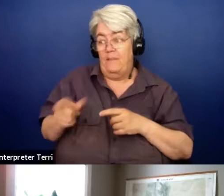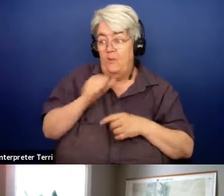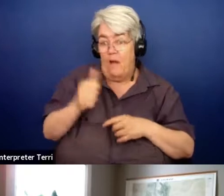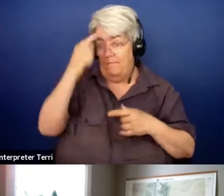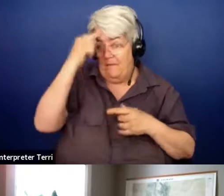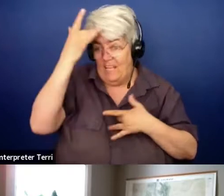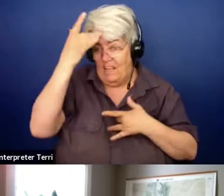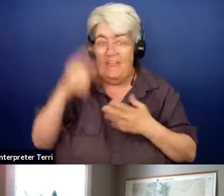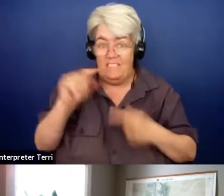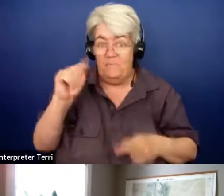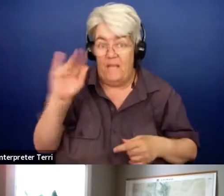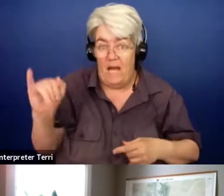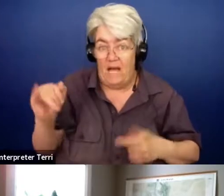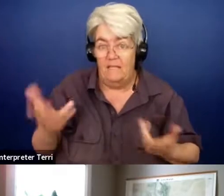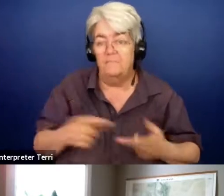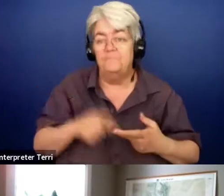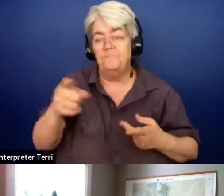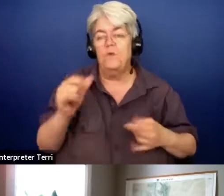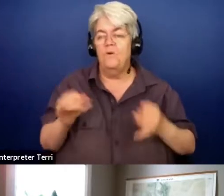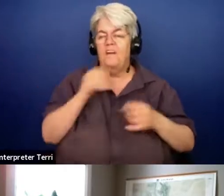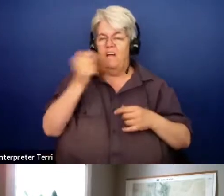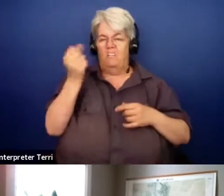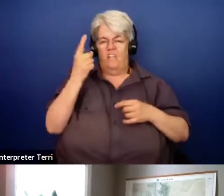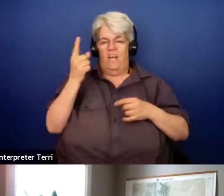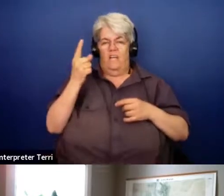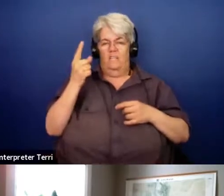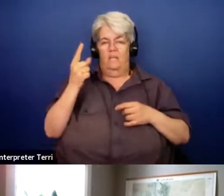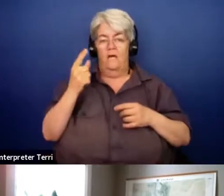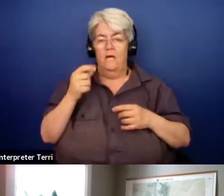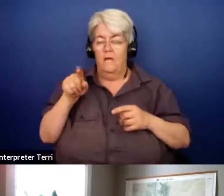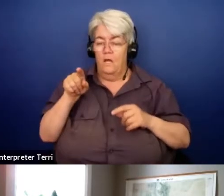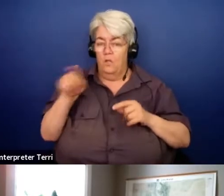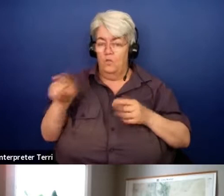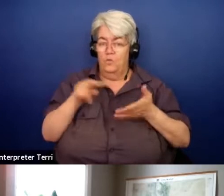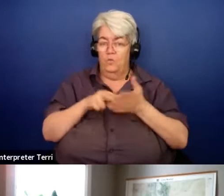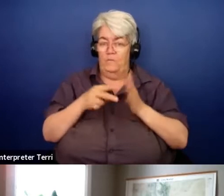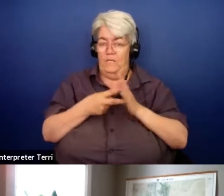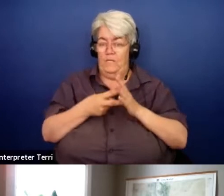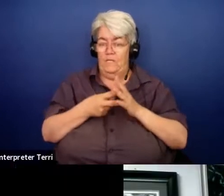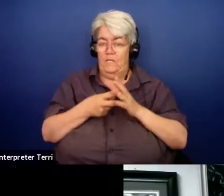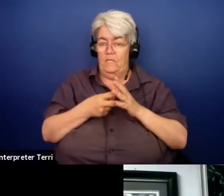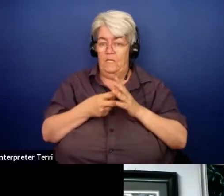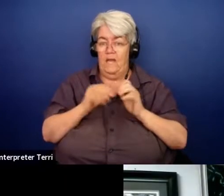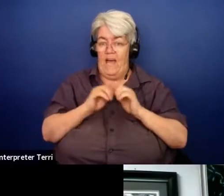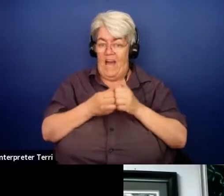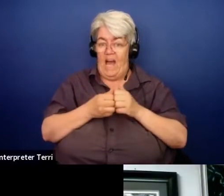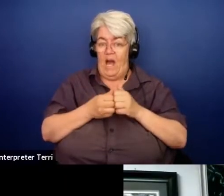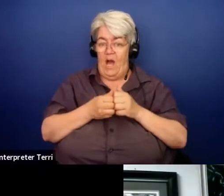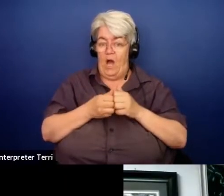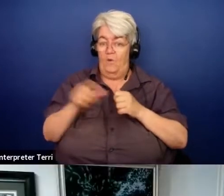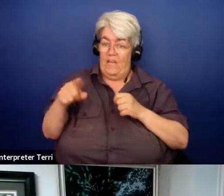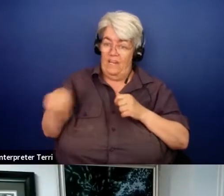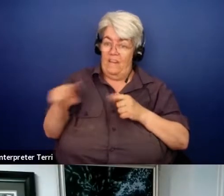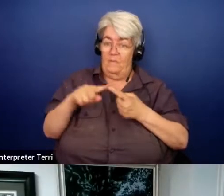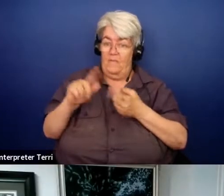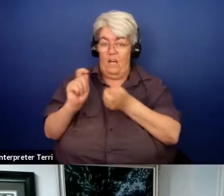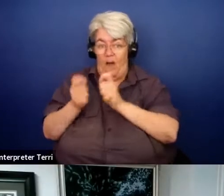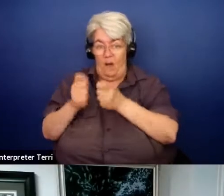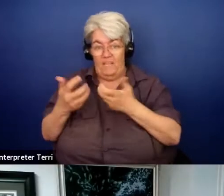If I heard you correctly, I think the question was how can they be accommodated?